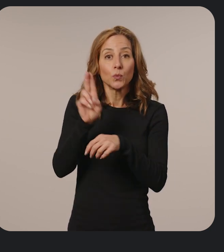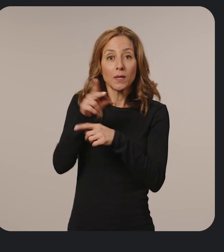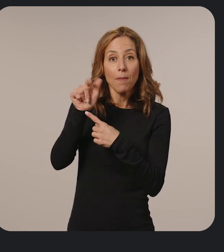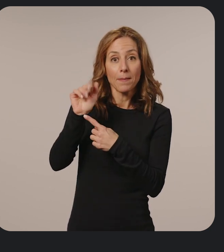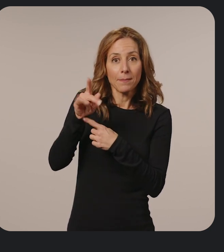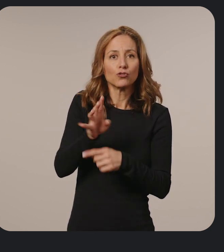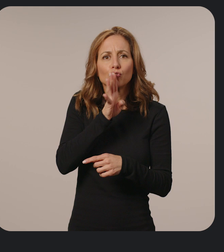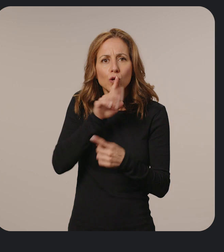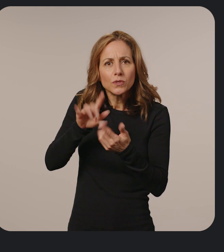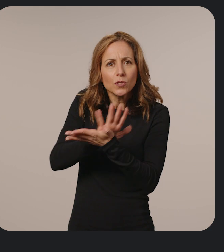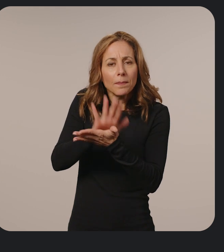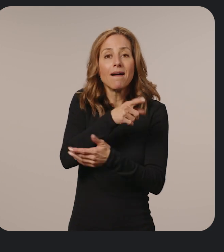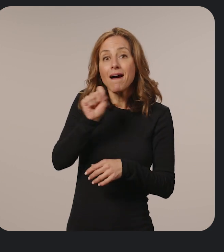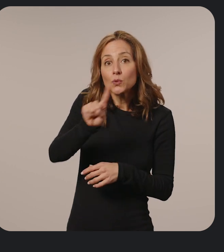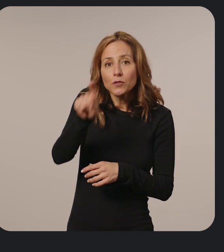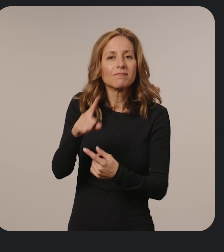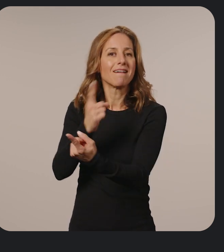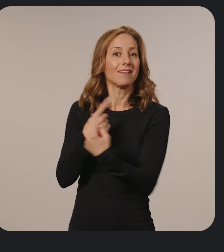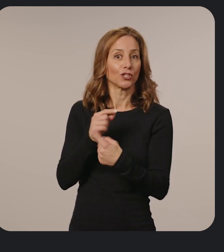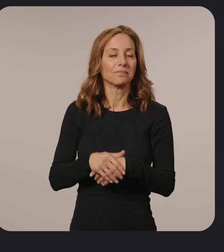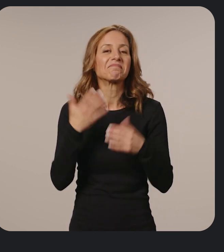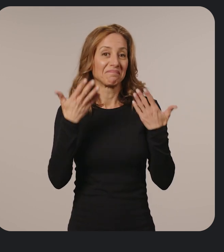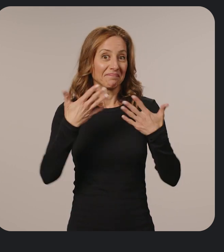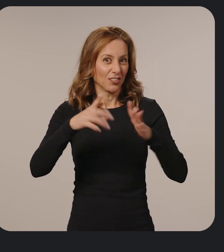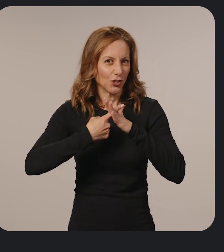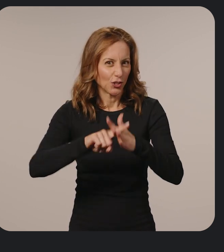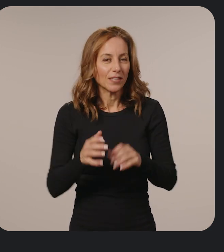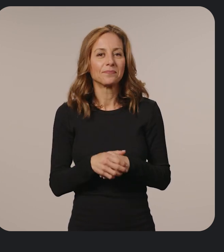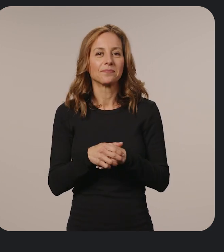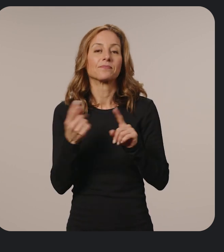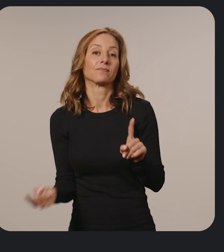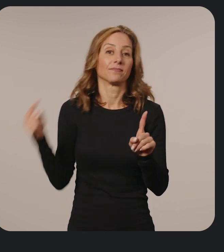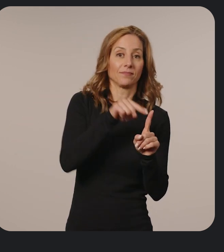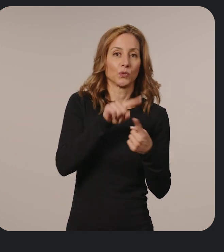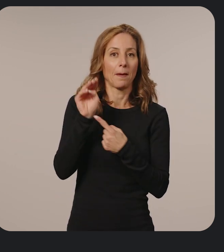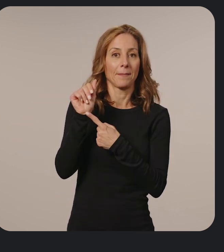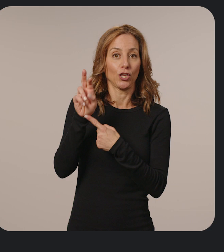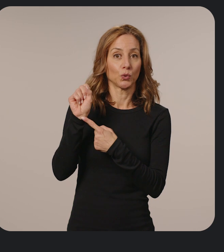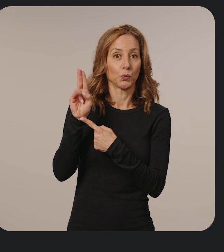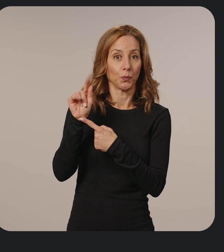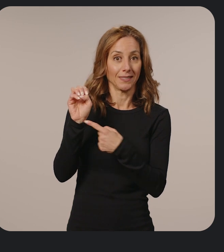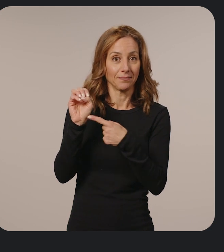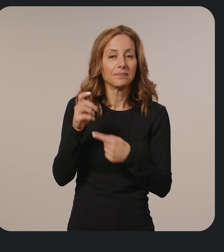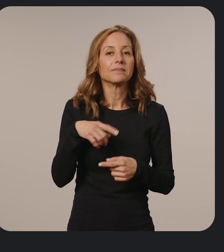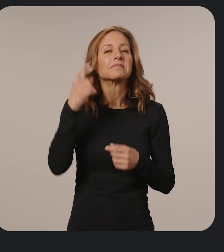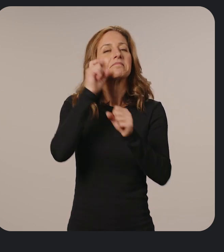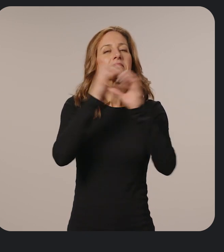OK. Let's get started. Let's head back to Maker Suite. And imagine you have a prompt designed and now you'd like to get the code to call